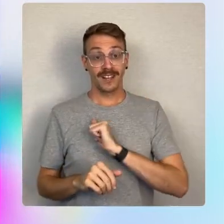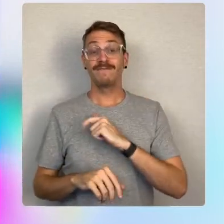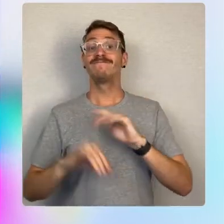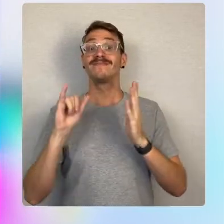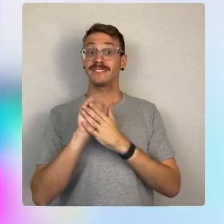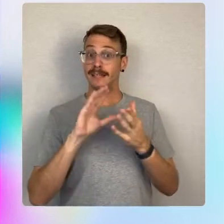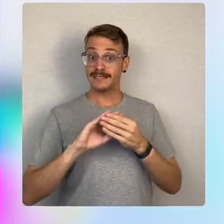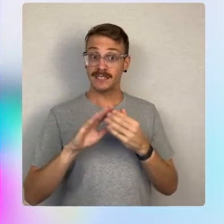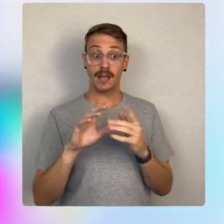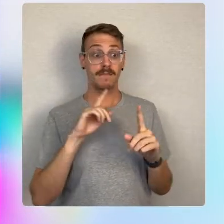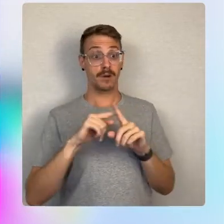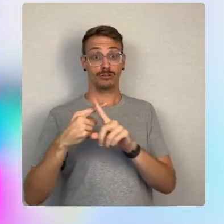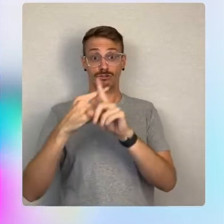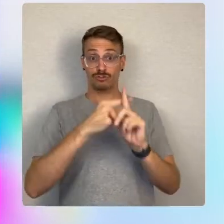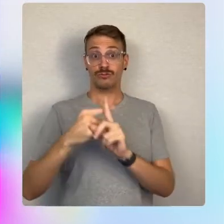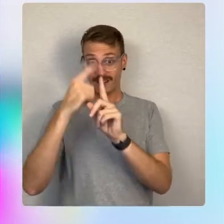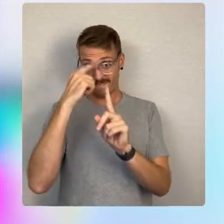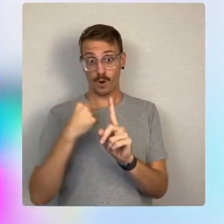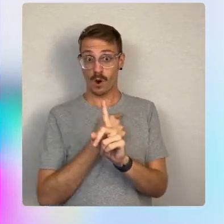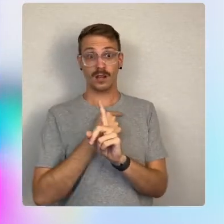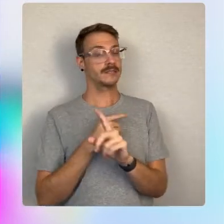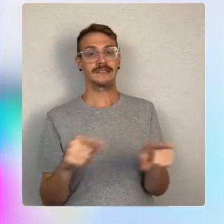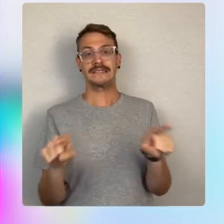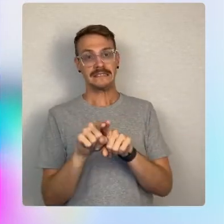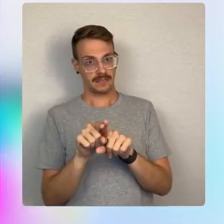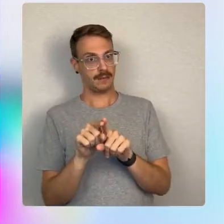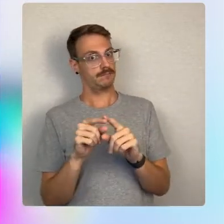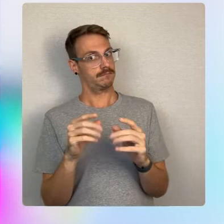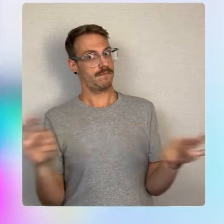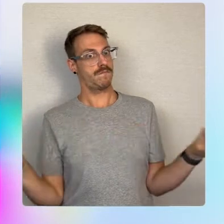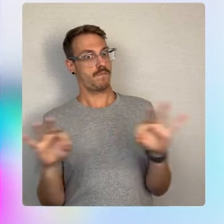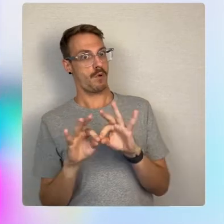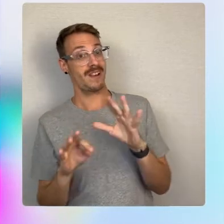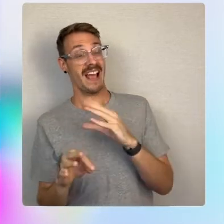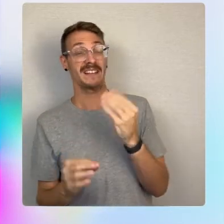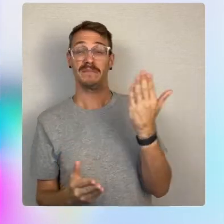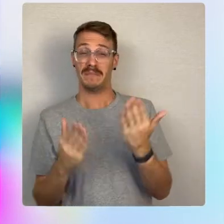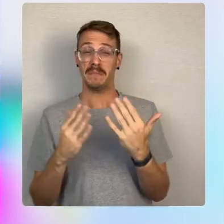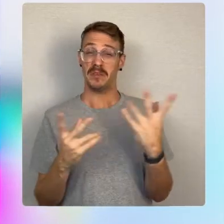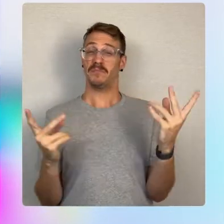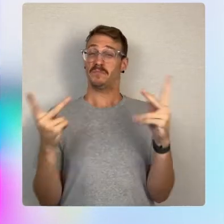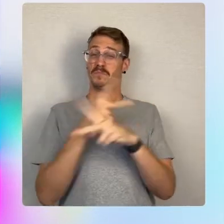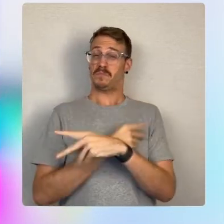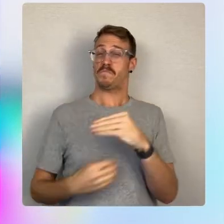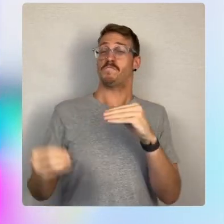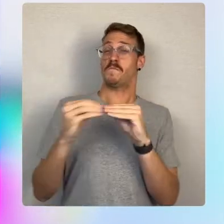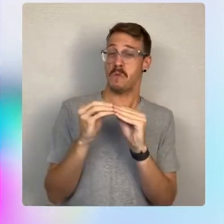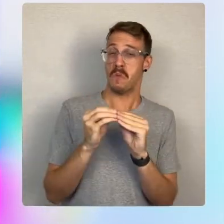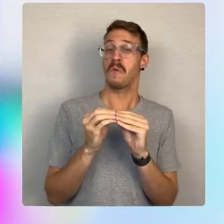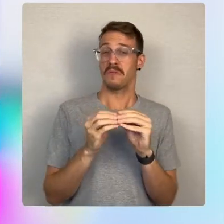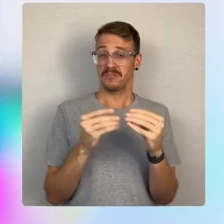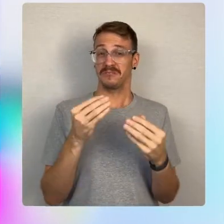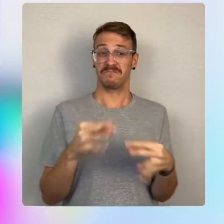tracking for us was kind of equally important, and maybe arguably a little bit more important,